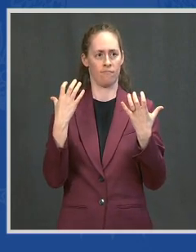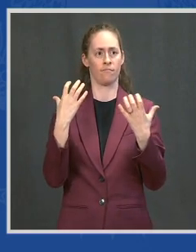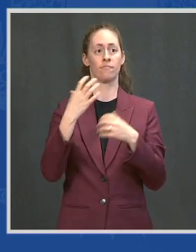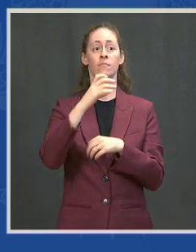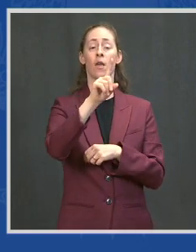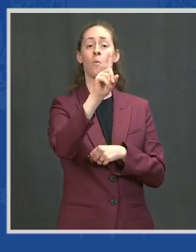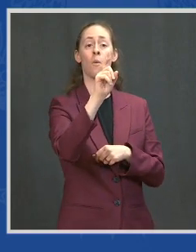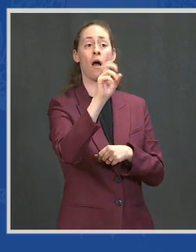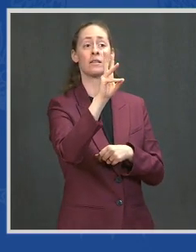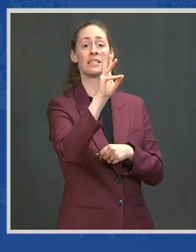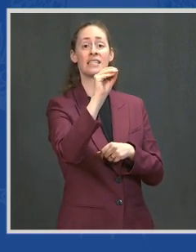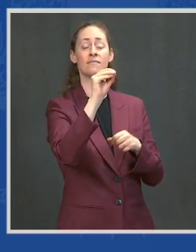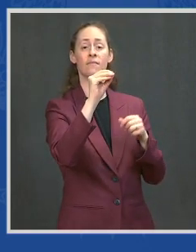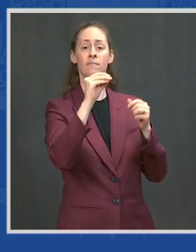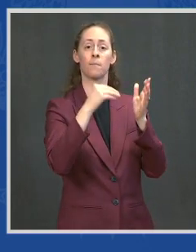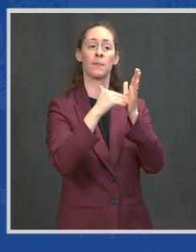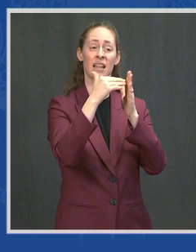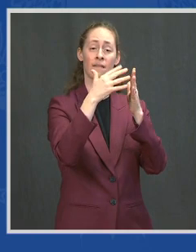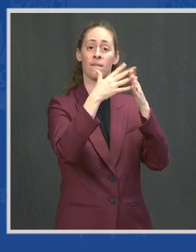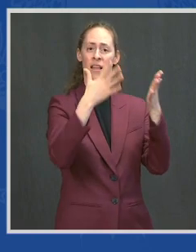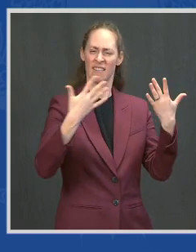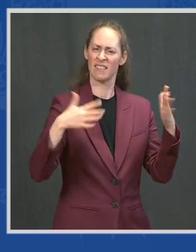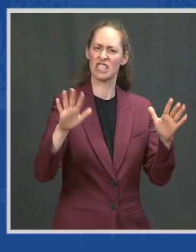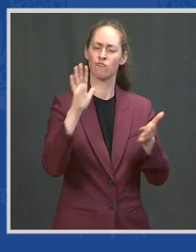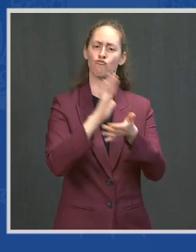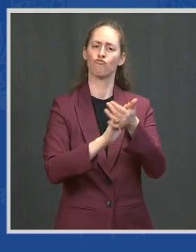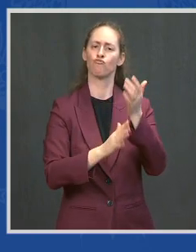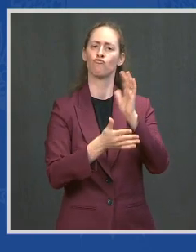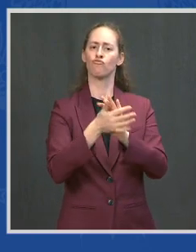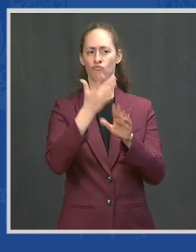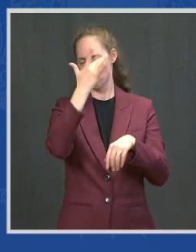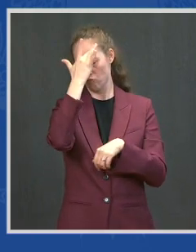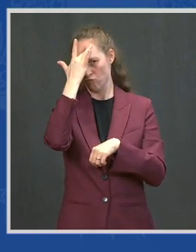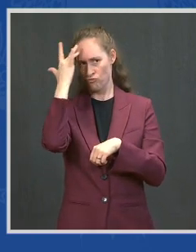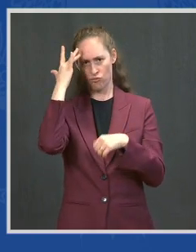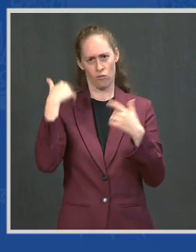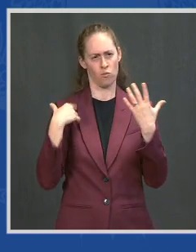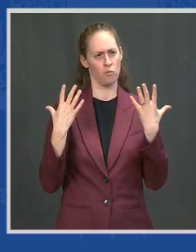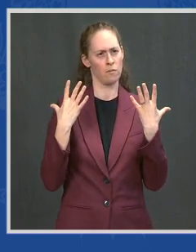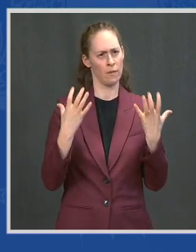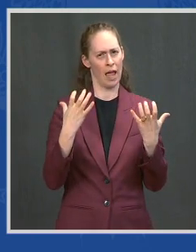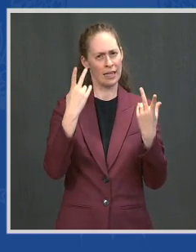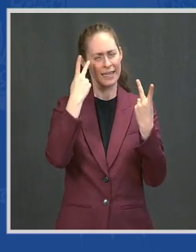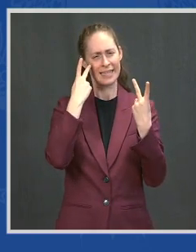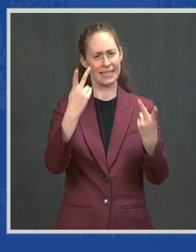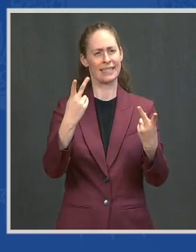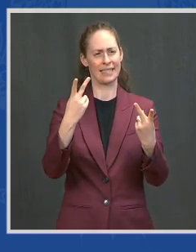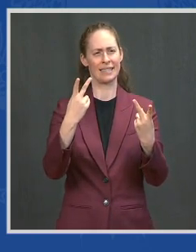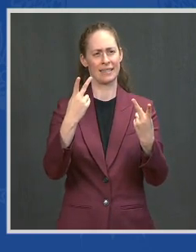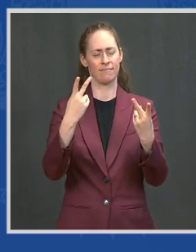That means giving close to 100 million shots, some first shots, others second shots over the next 60 days.